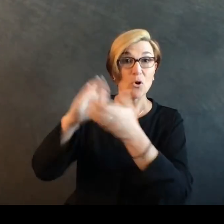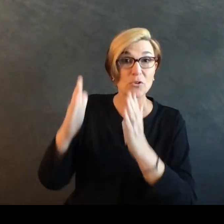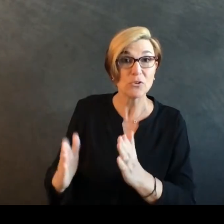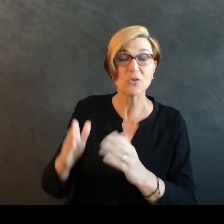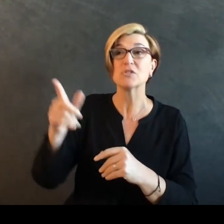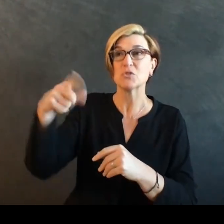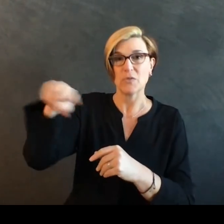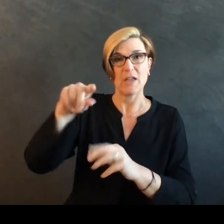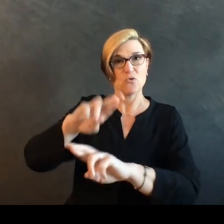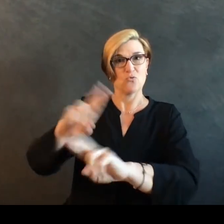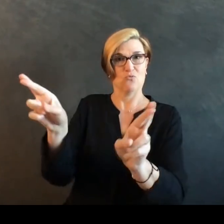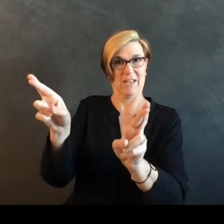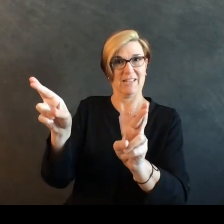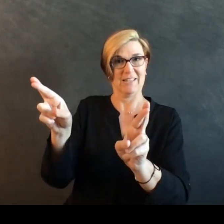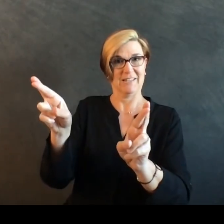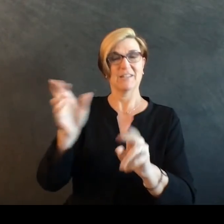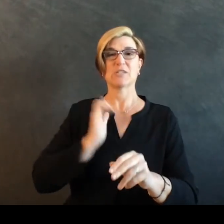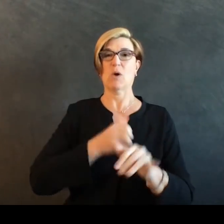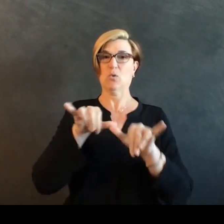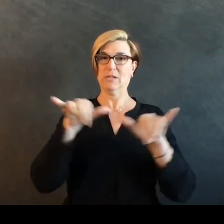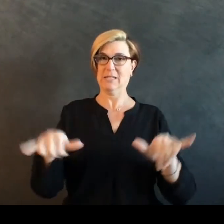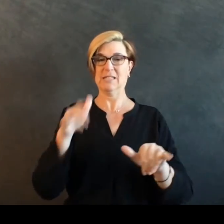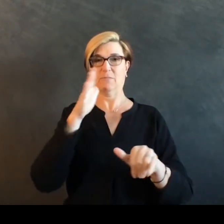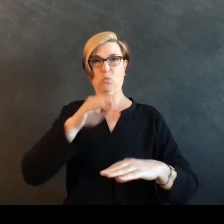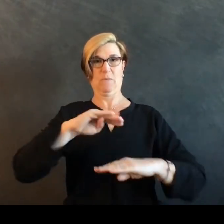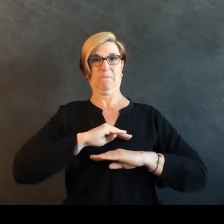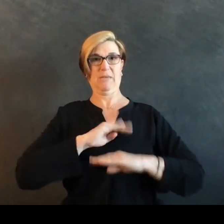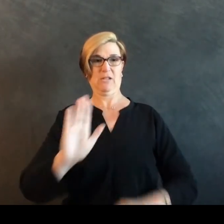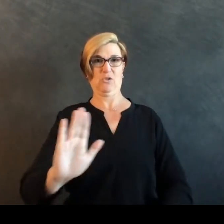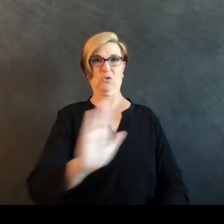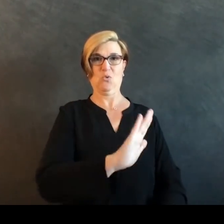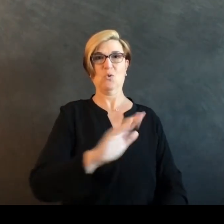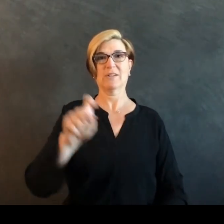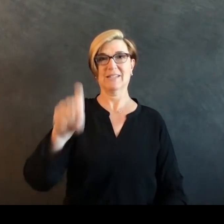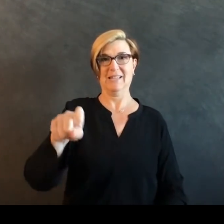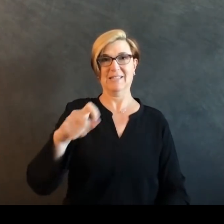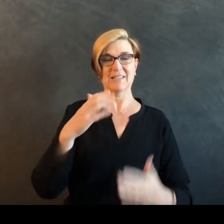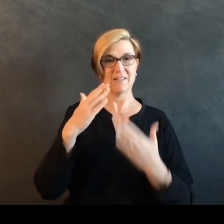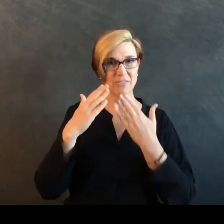possible to meet the needs Thank You mr. president